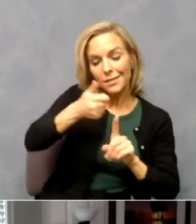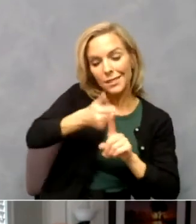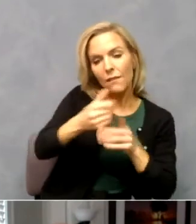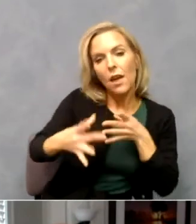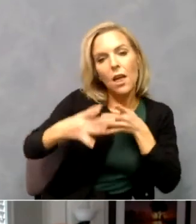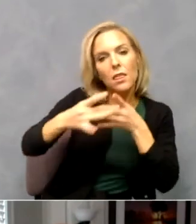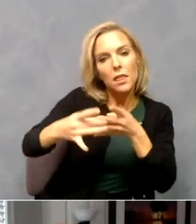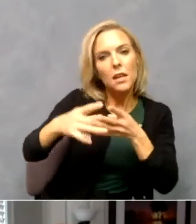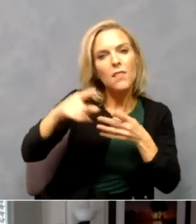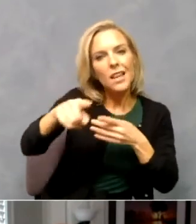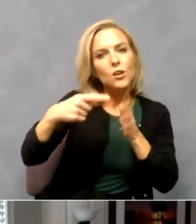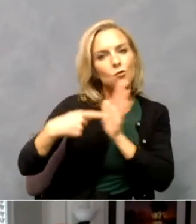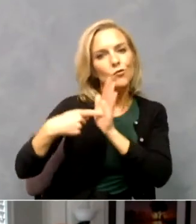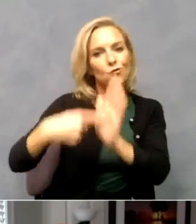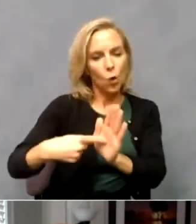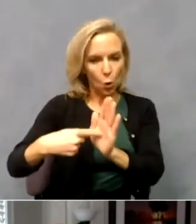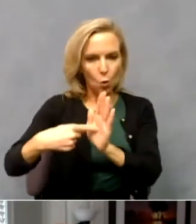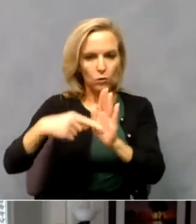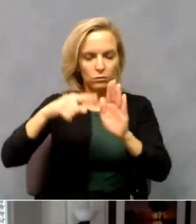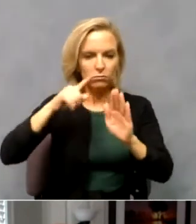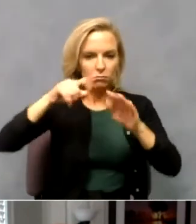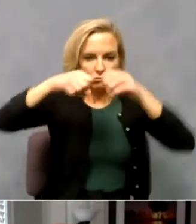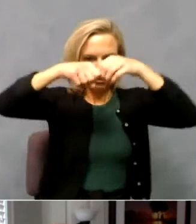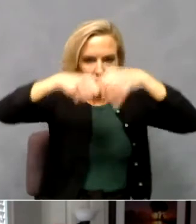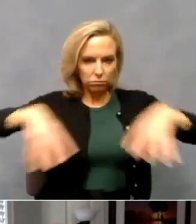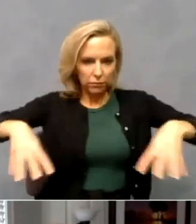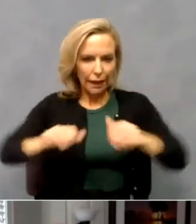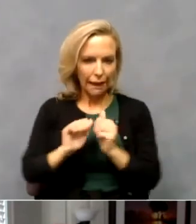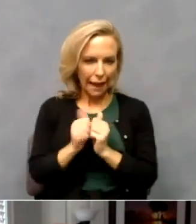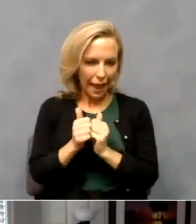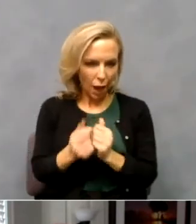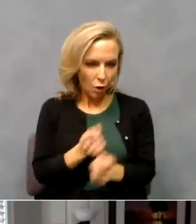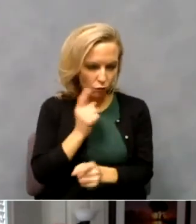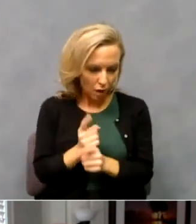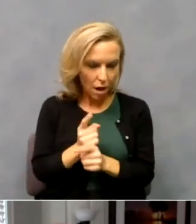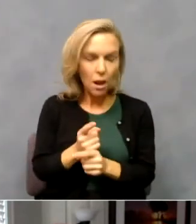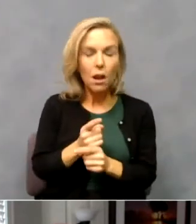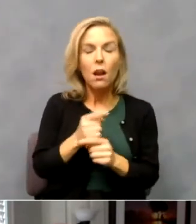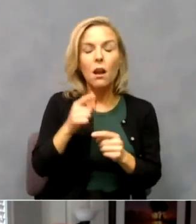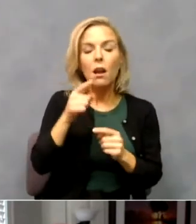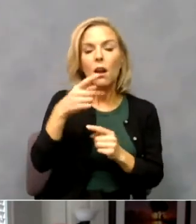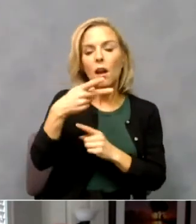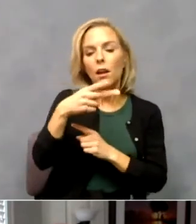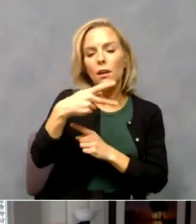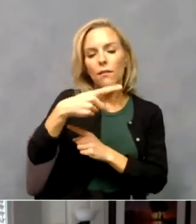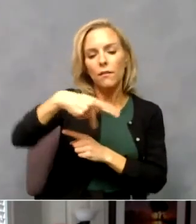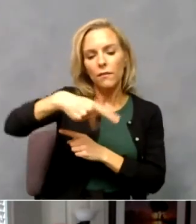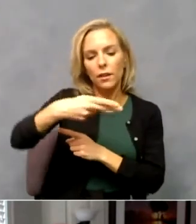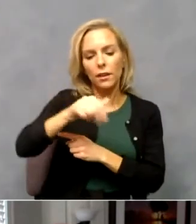immunization prioritization. Phase one A includes long term care facility